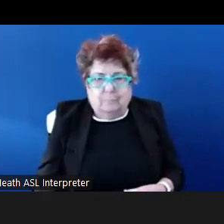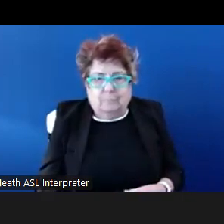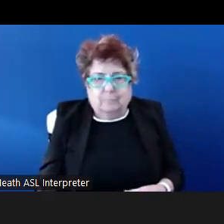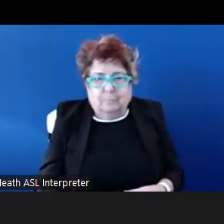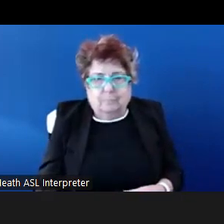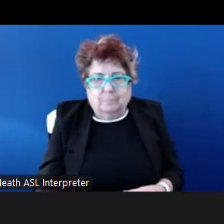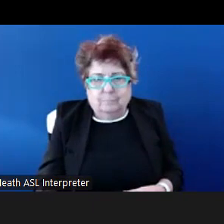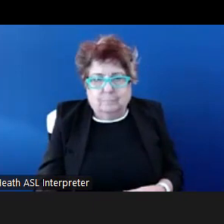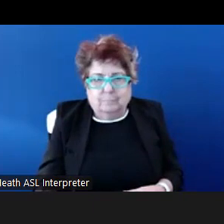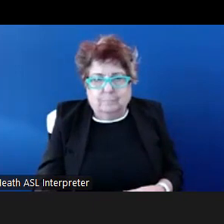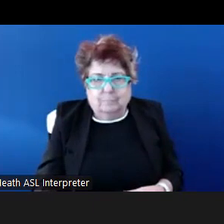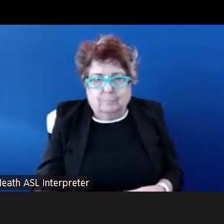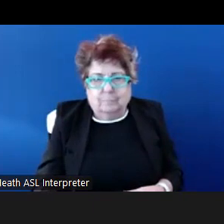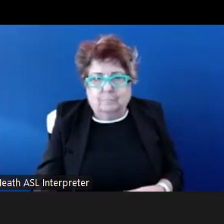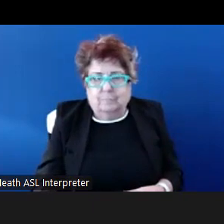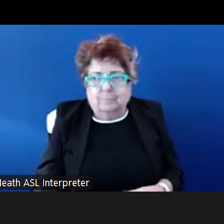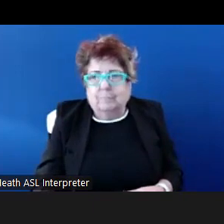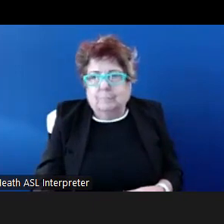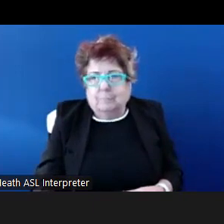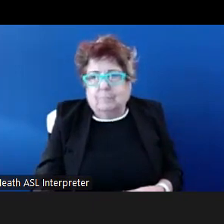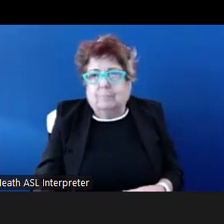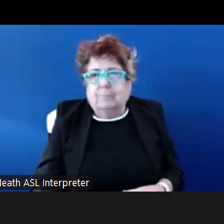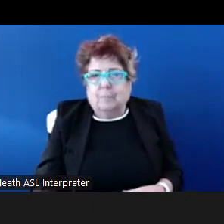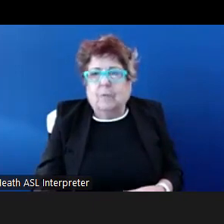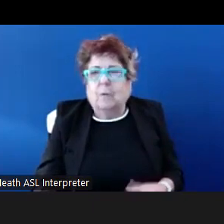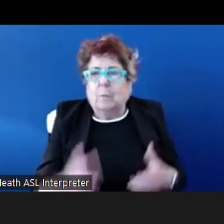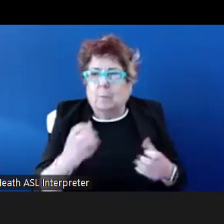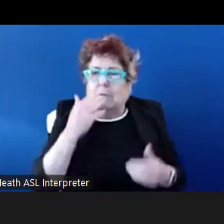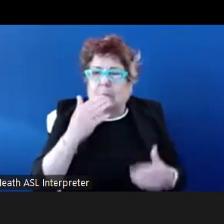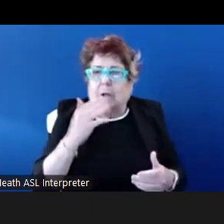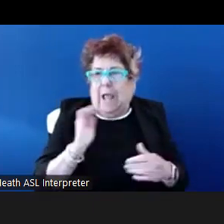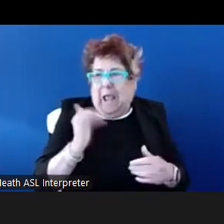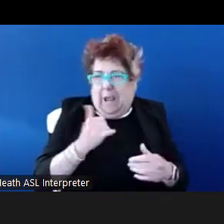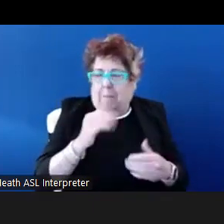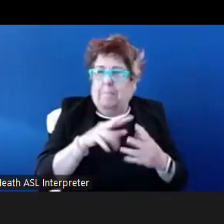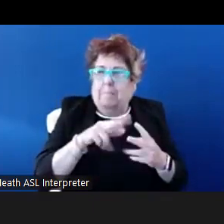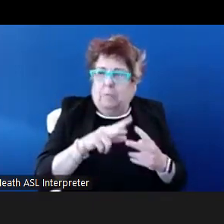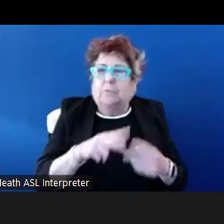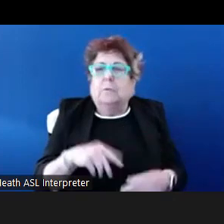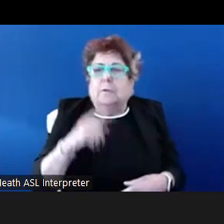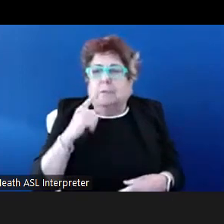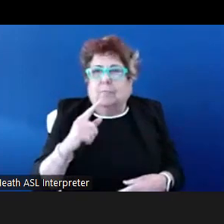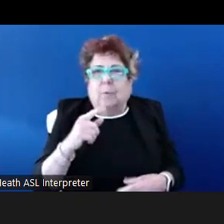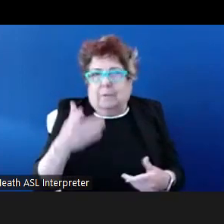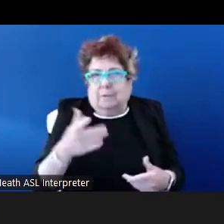just thank our partners at HHS for the incredible partnership. I will turn us back to you, Ryan. RYAN ELZA: Thank you Richard,